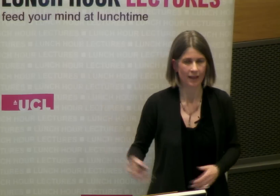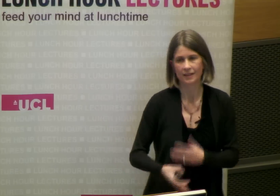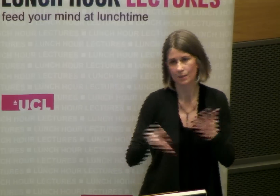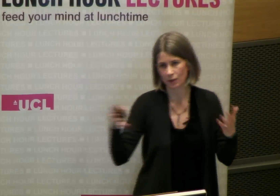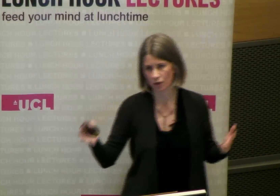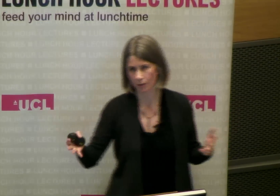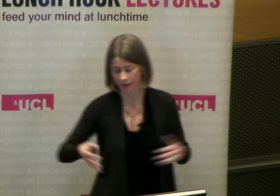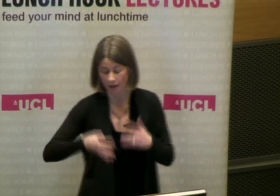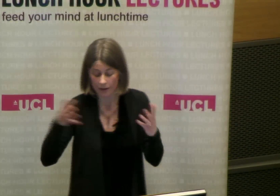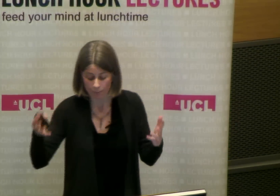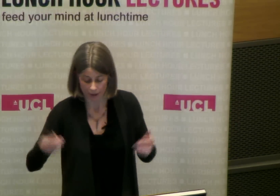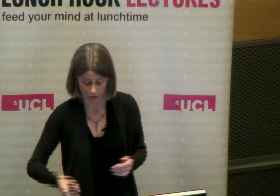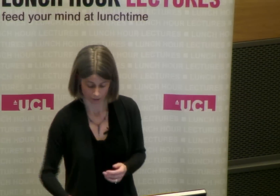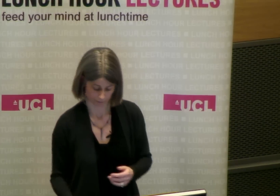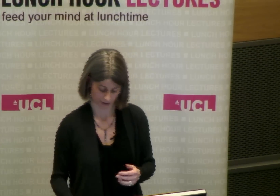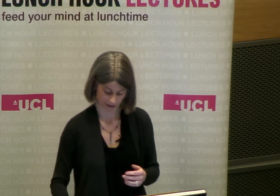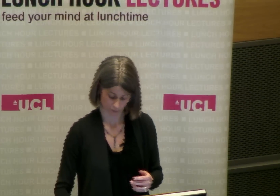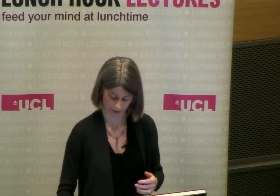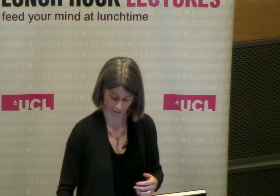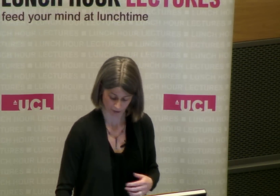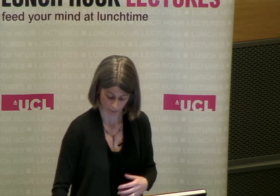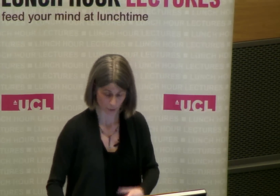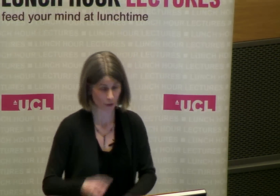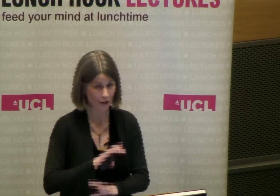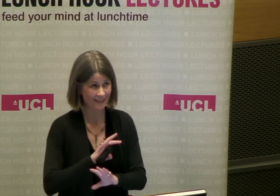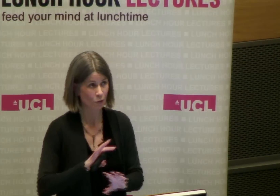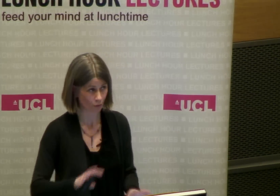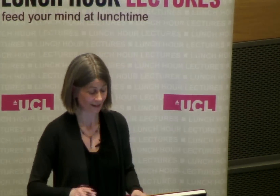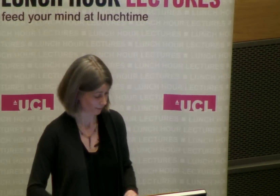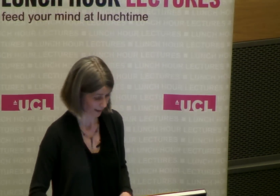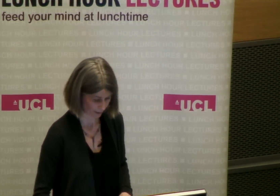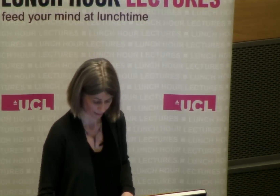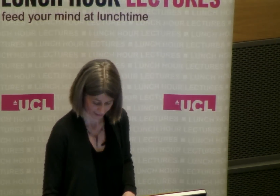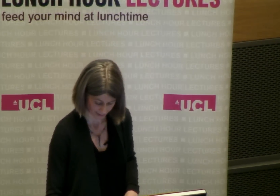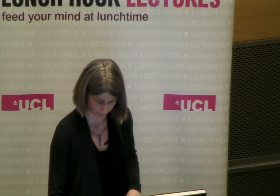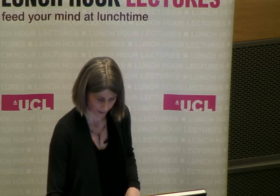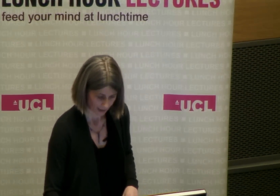This has been shown in a number of studies with deaf people, although there is great variability.